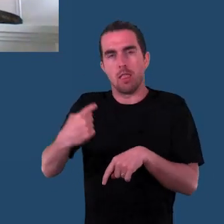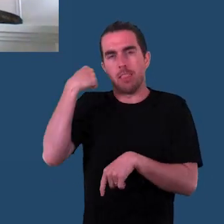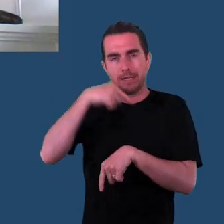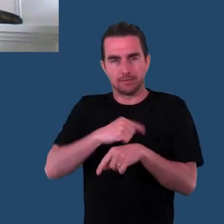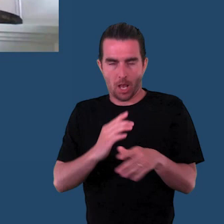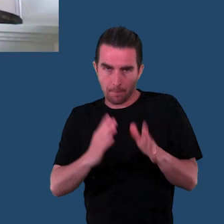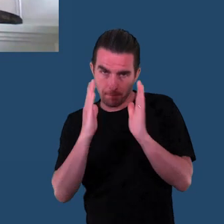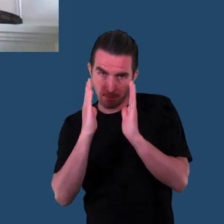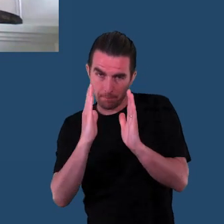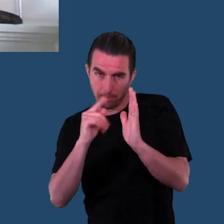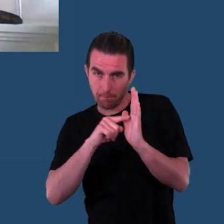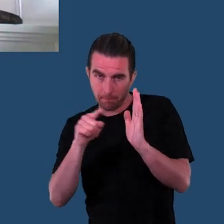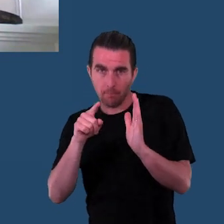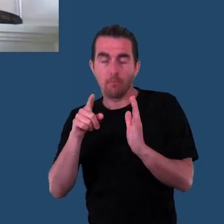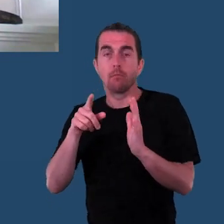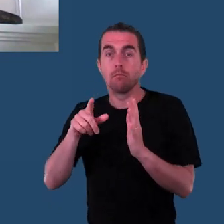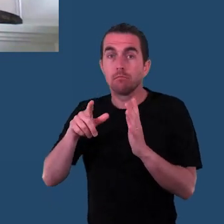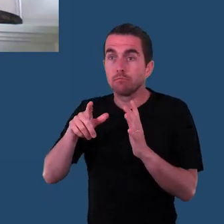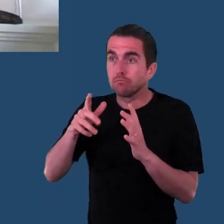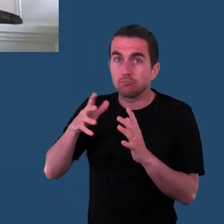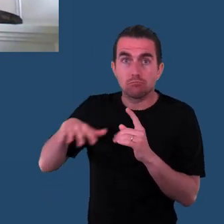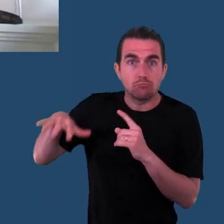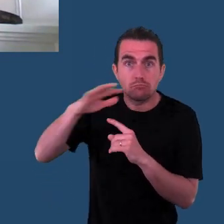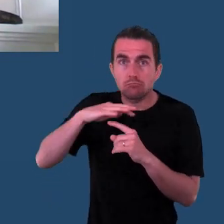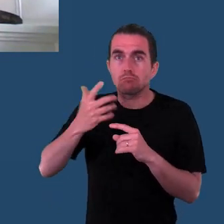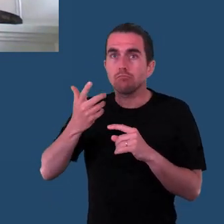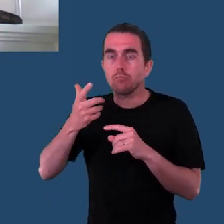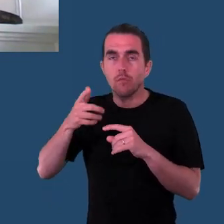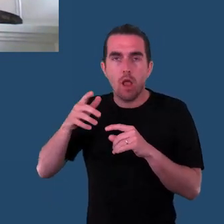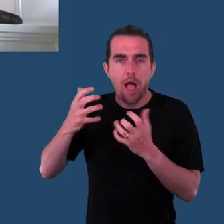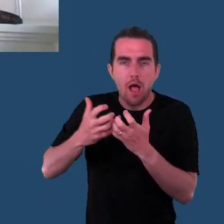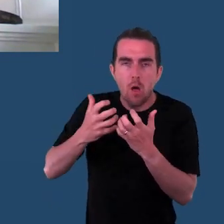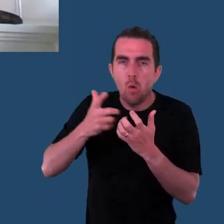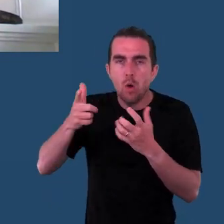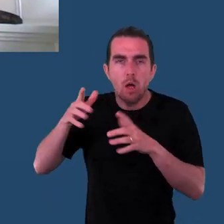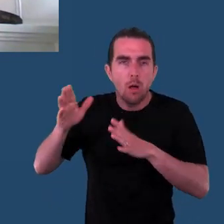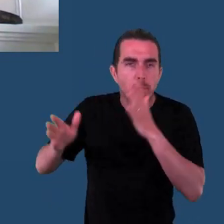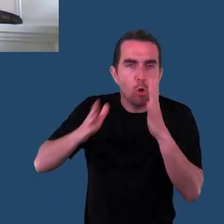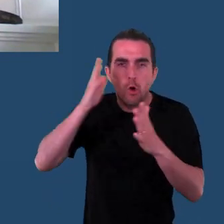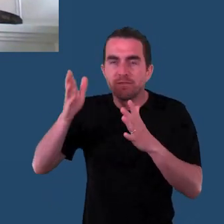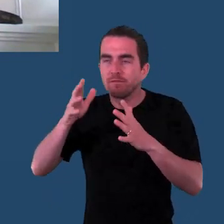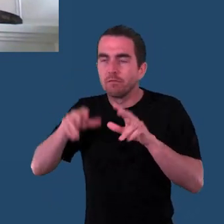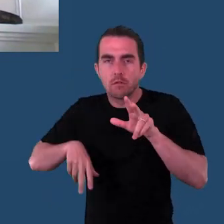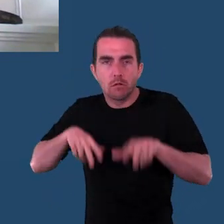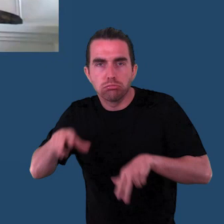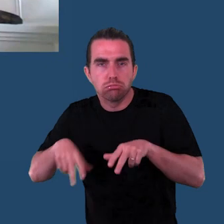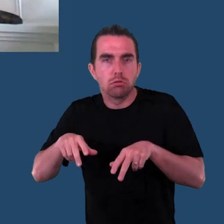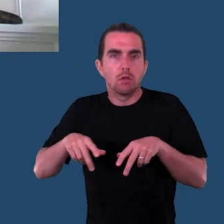were also experimenting with that form of locomotion and movement. All right, so legs underneath,